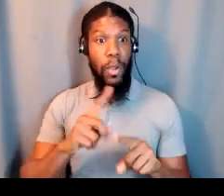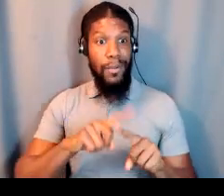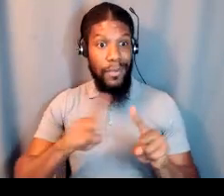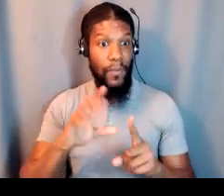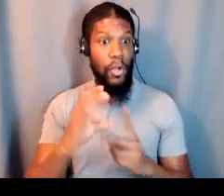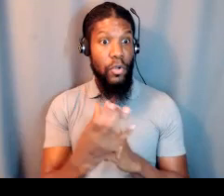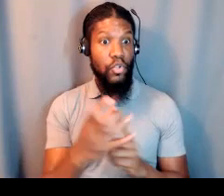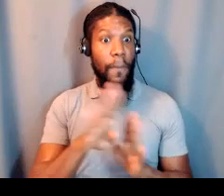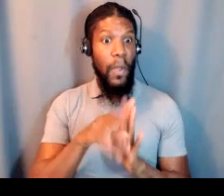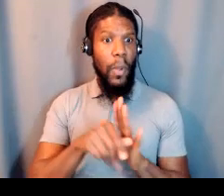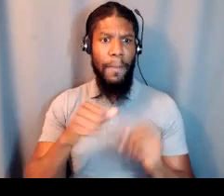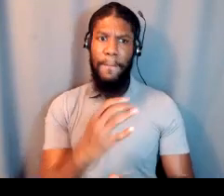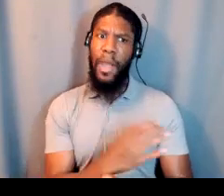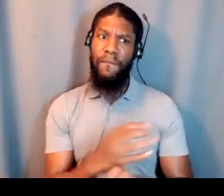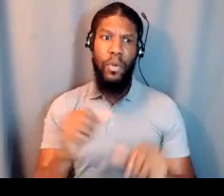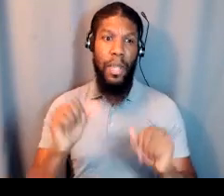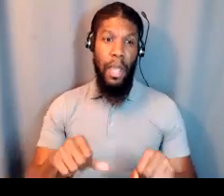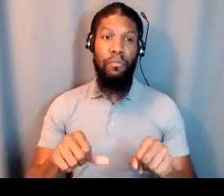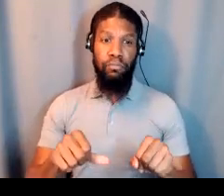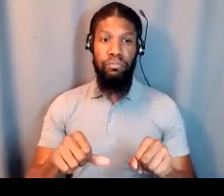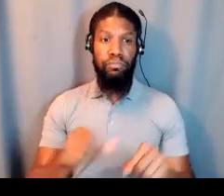And it's something that writing centers can control